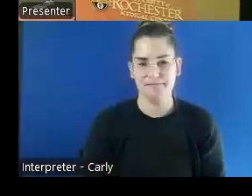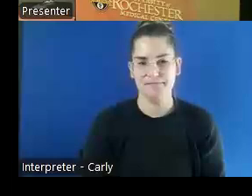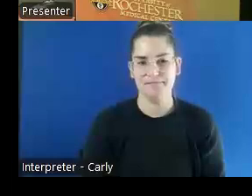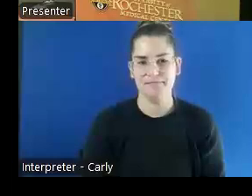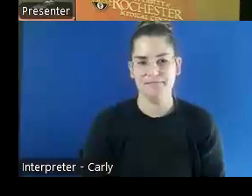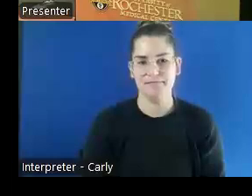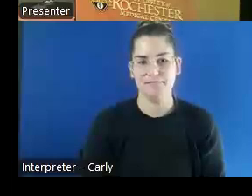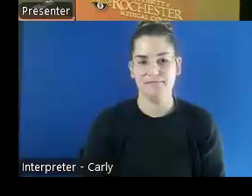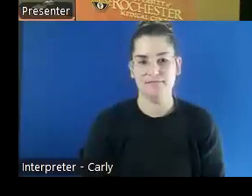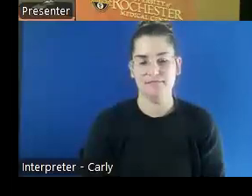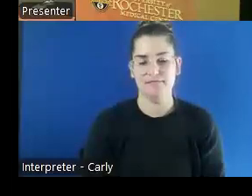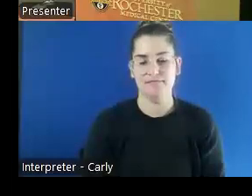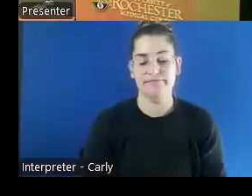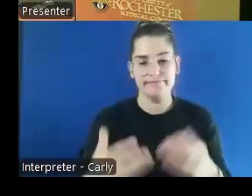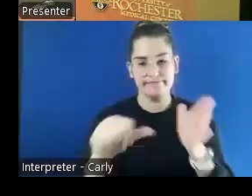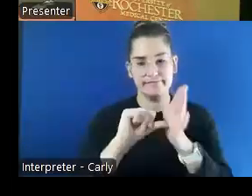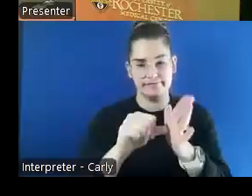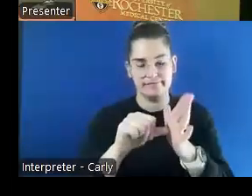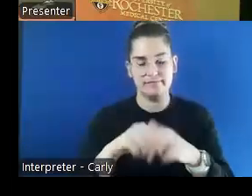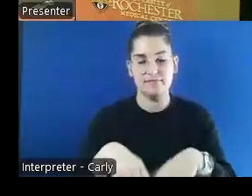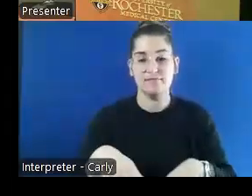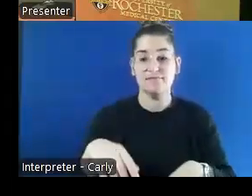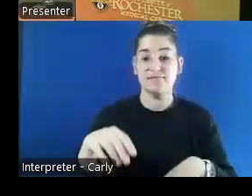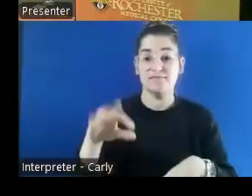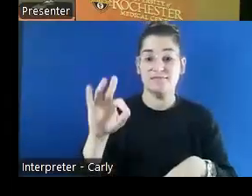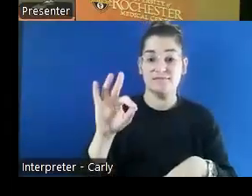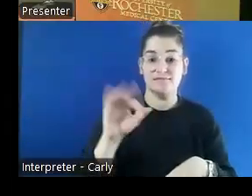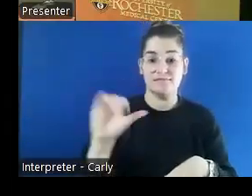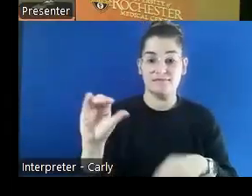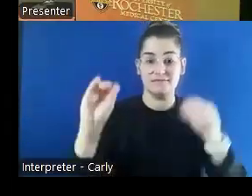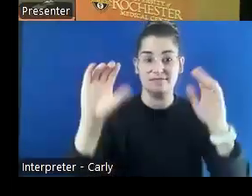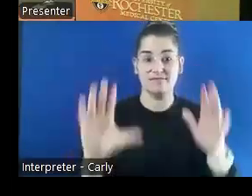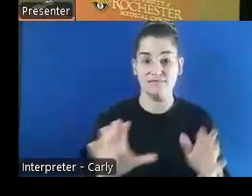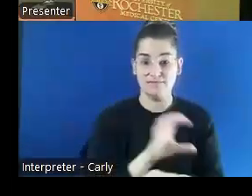but I really want to point out that while faculty clinicians are a big part of what we do they're